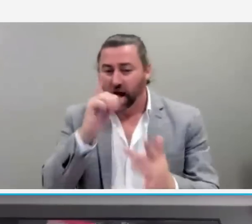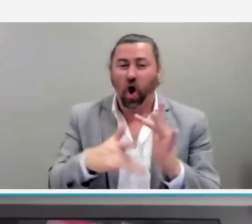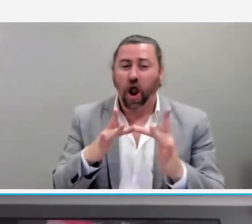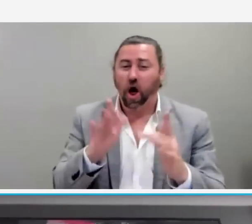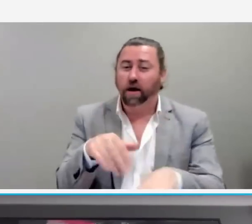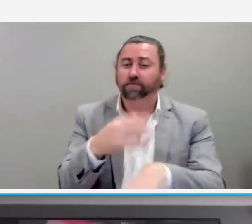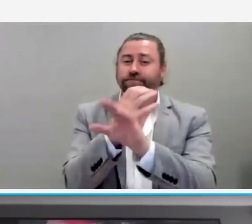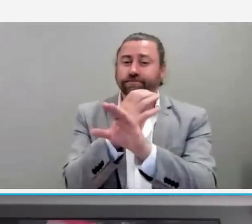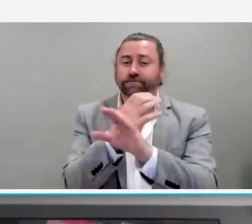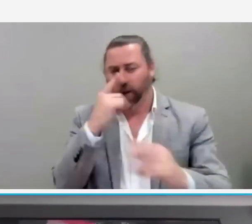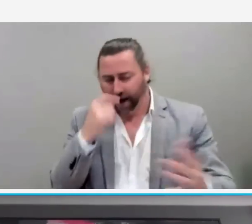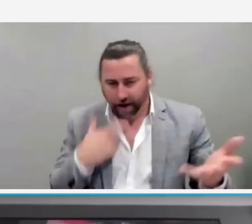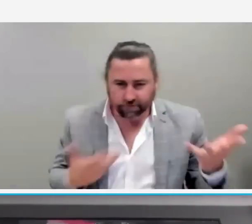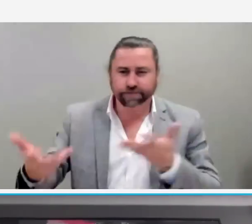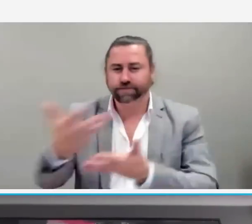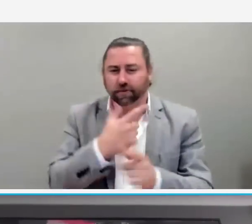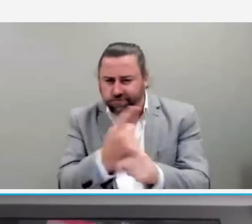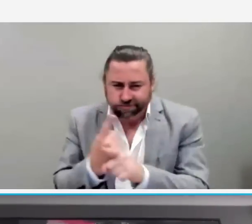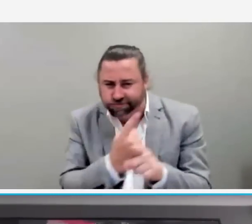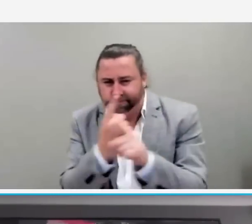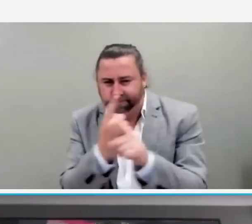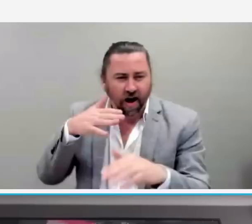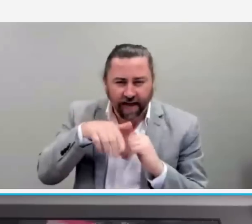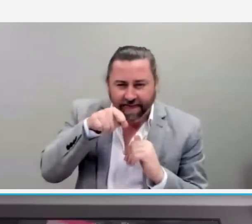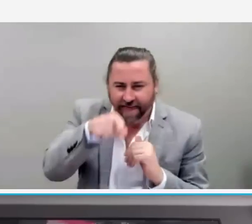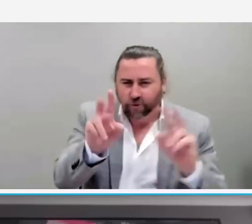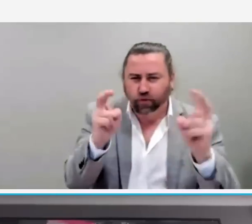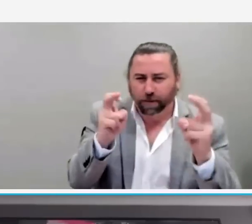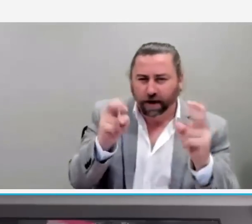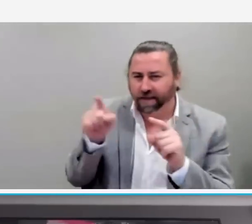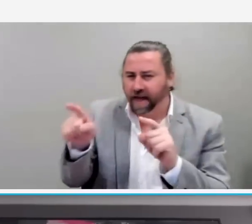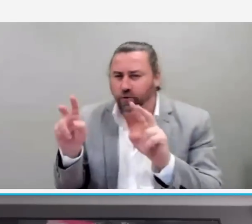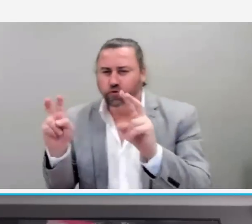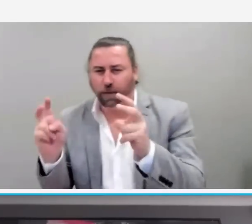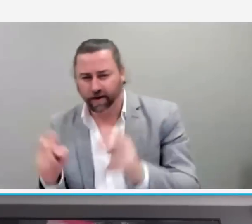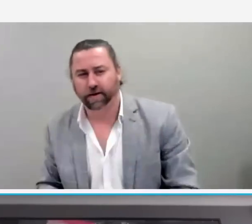robust discussion on identified subject matters and through a variety of modes including online